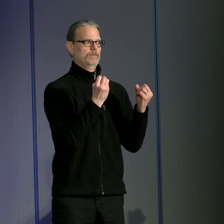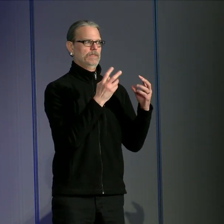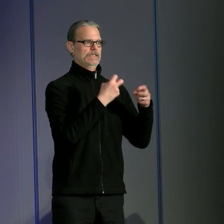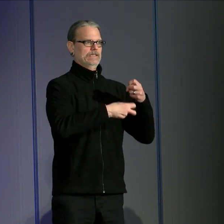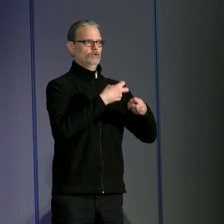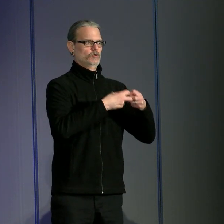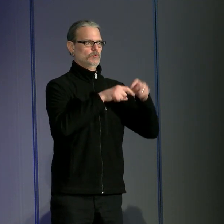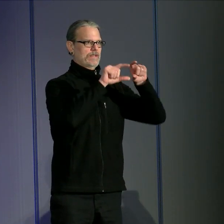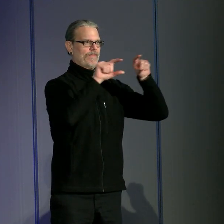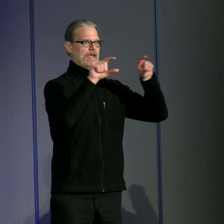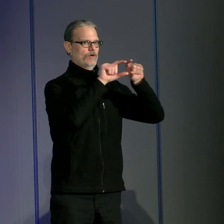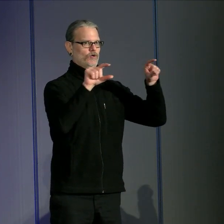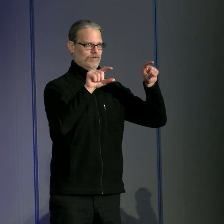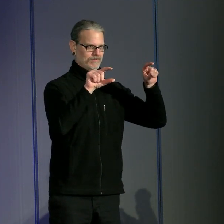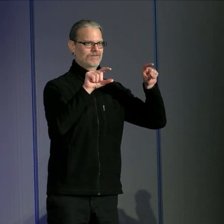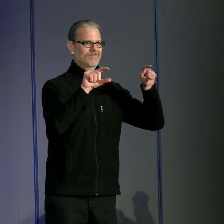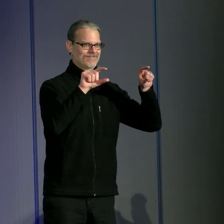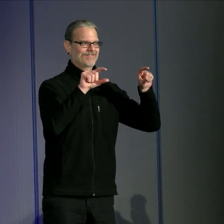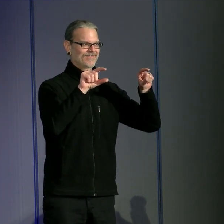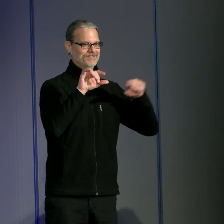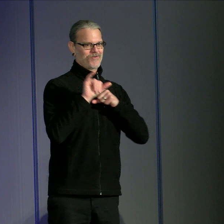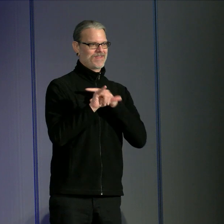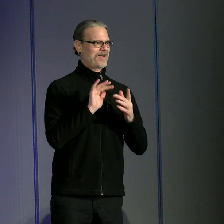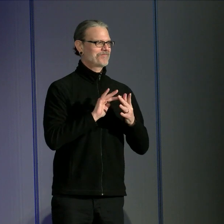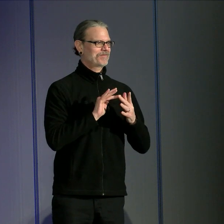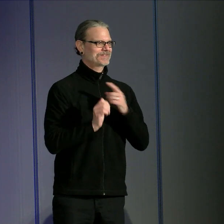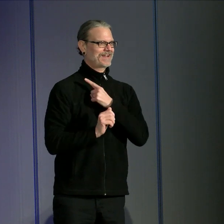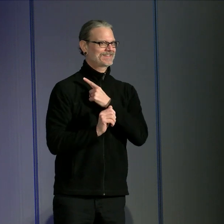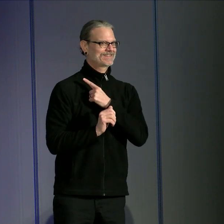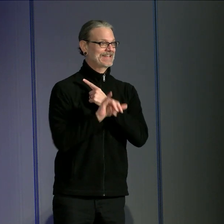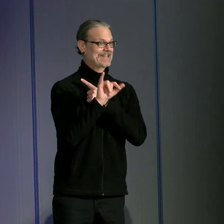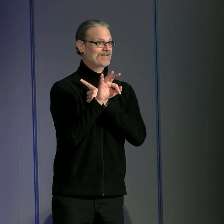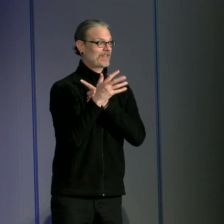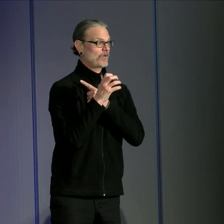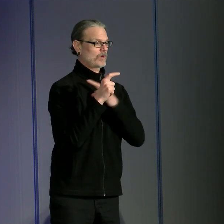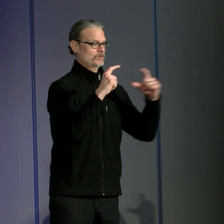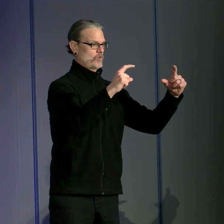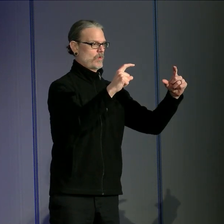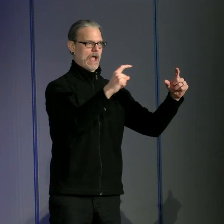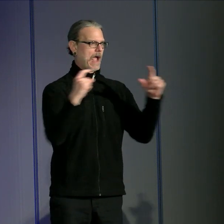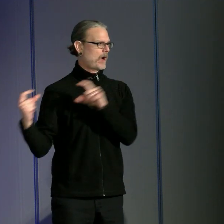So what they've done here in this site is they decided to pull that header out into